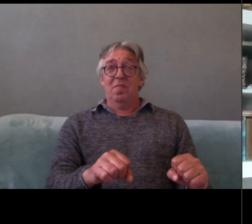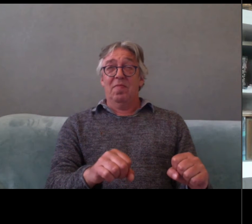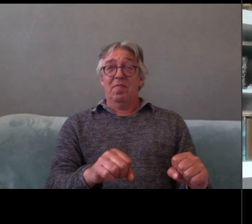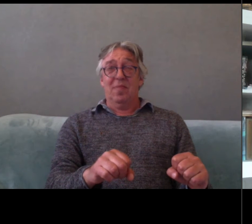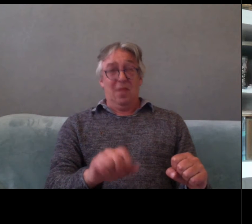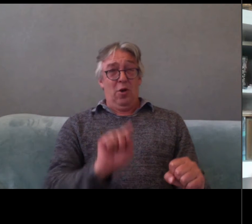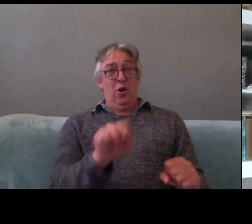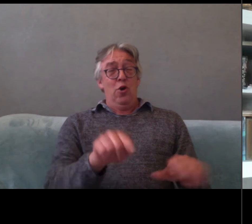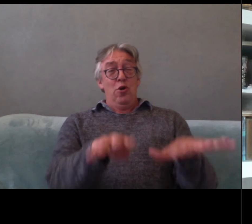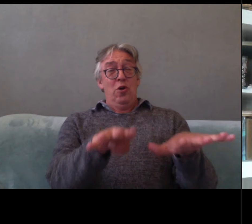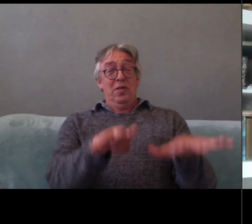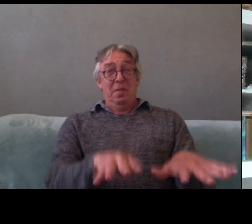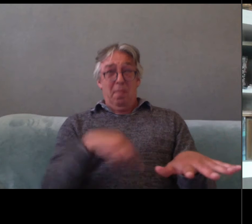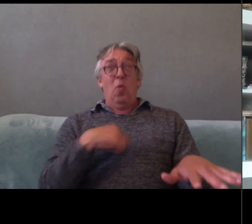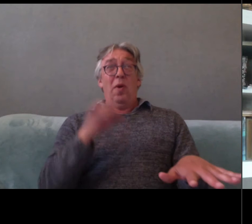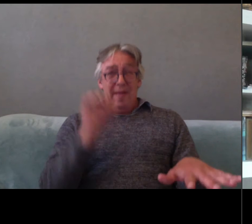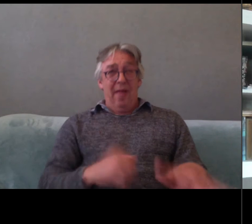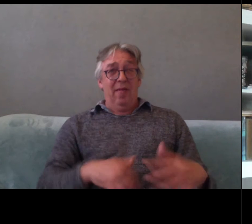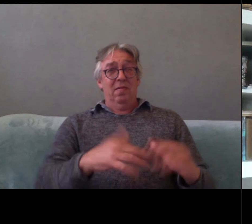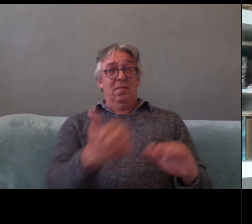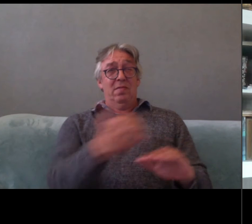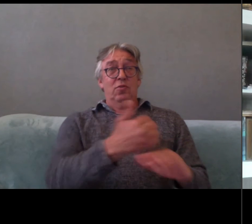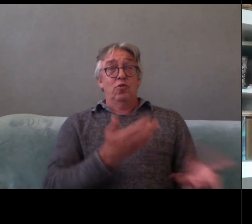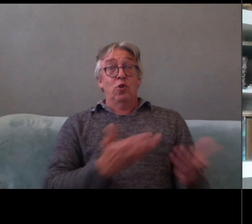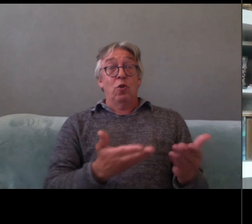We cannot do anything because we just don't have the money